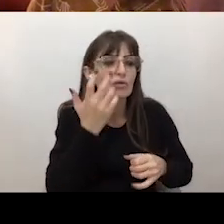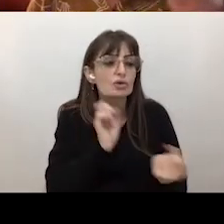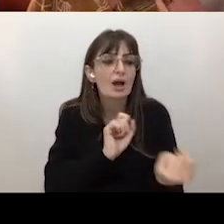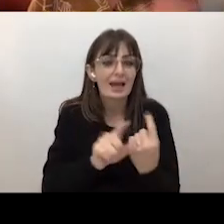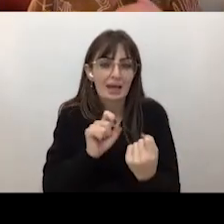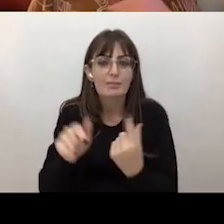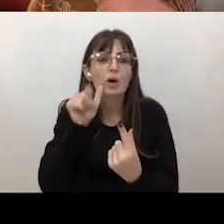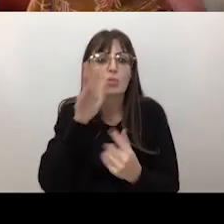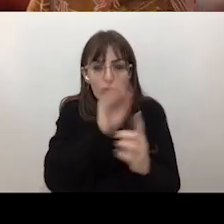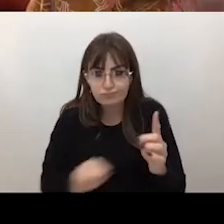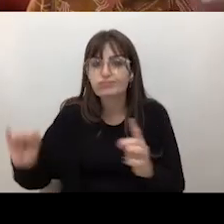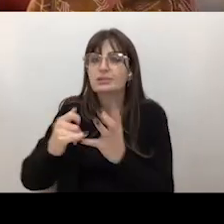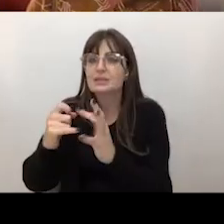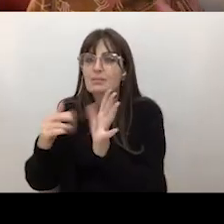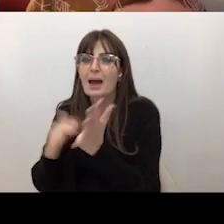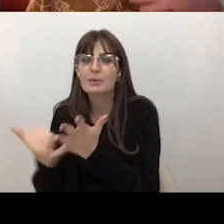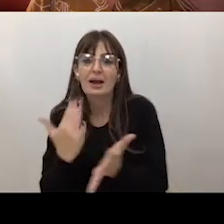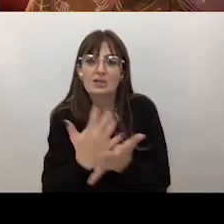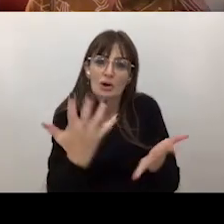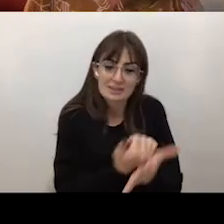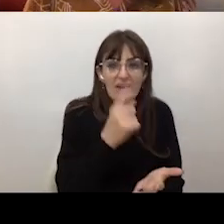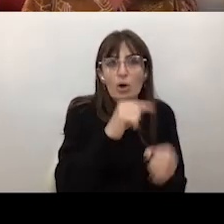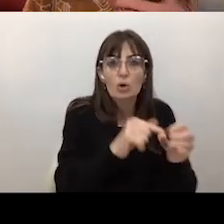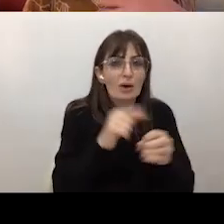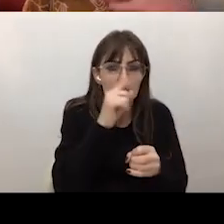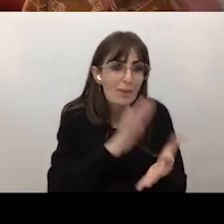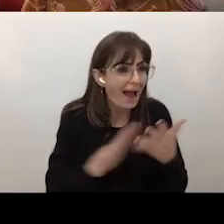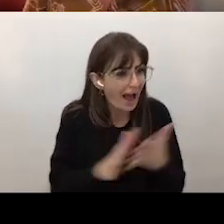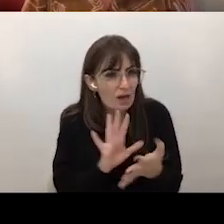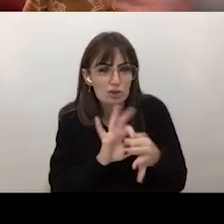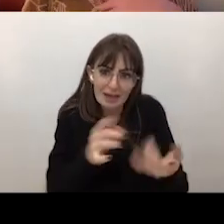land in spam. That question could look like: how did you connect with us? What brought you here?